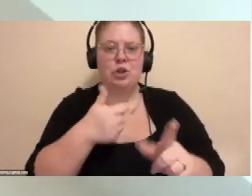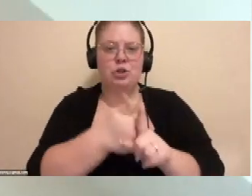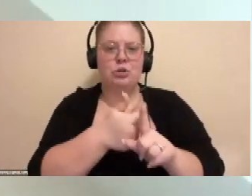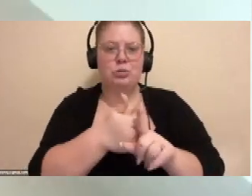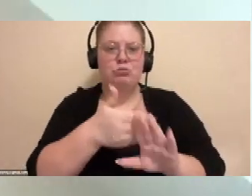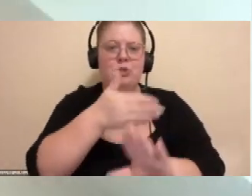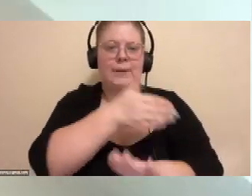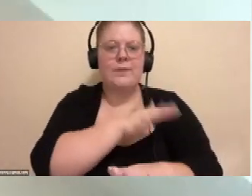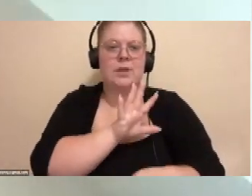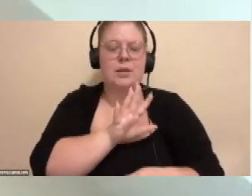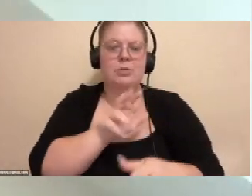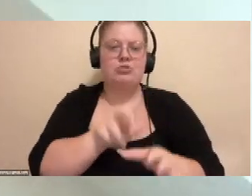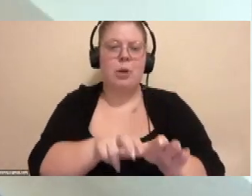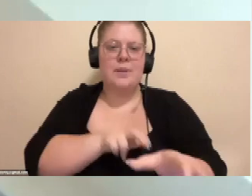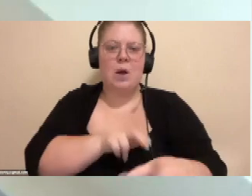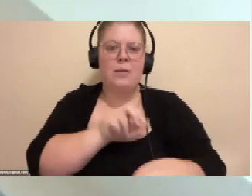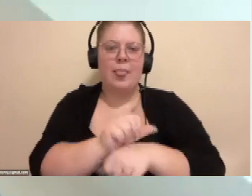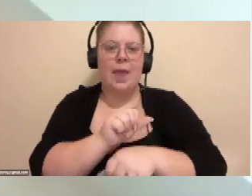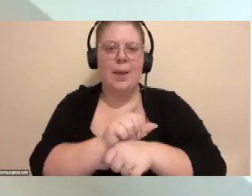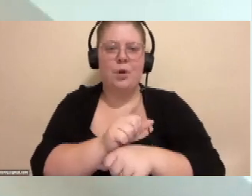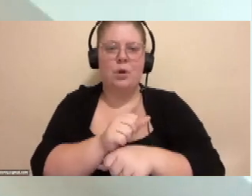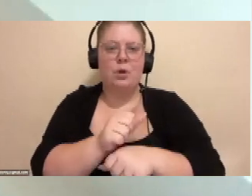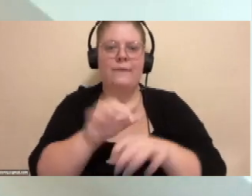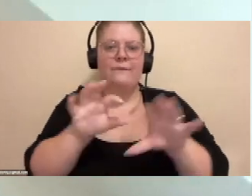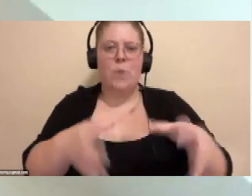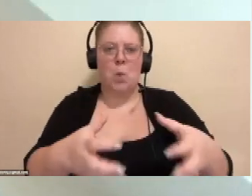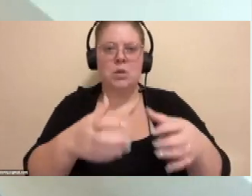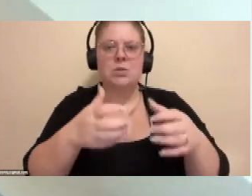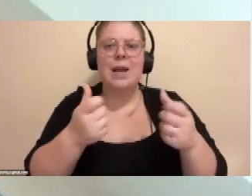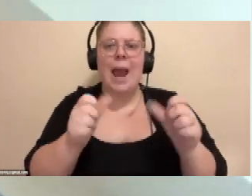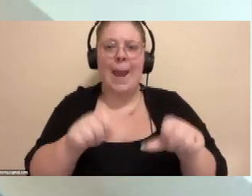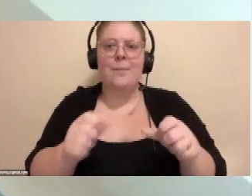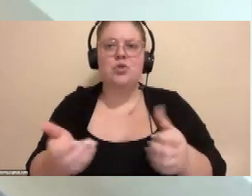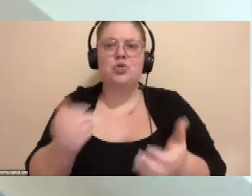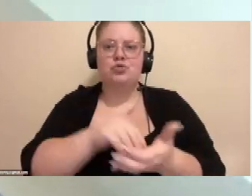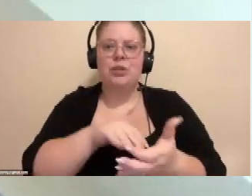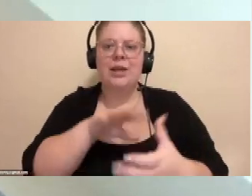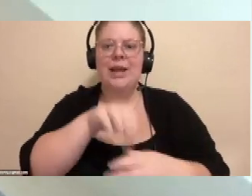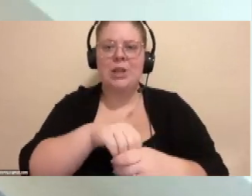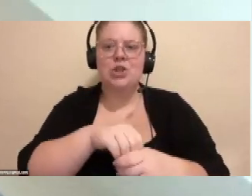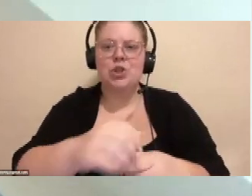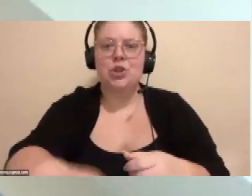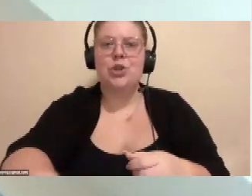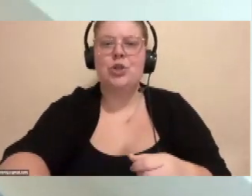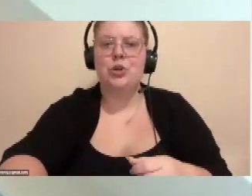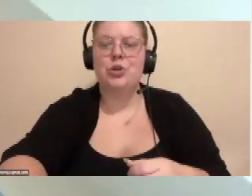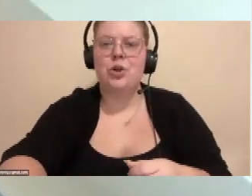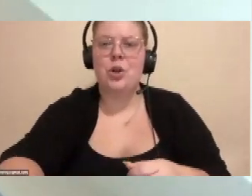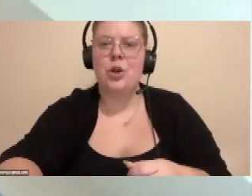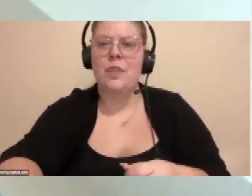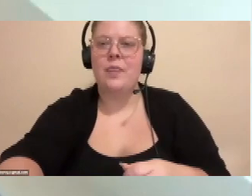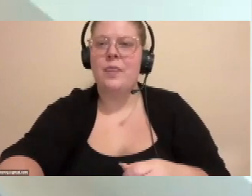the labor force be able to reenter the labor force. We need to produce some of that.